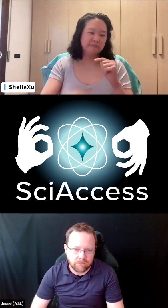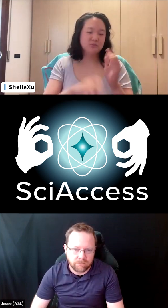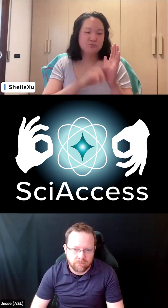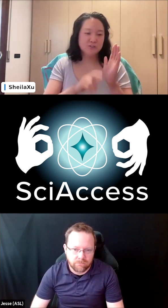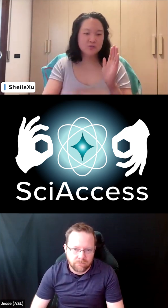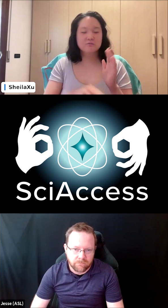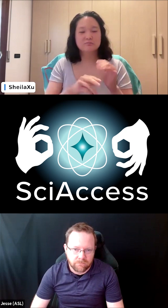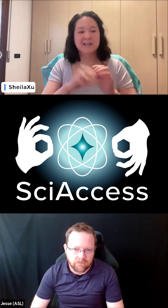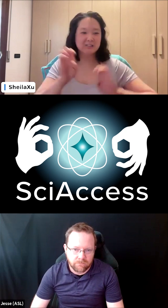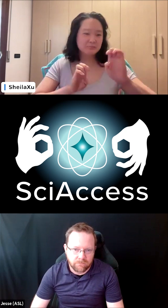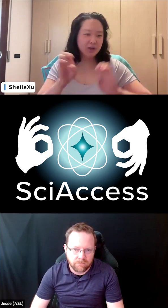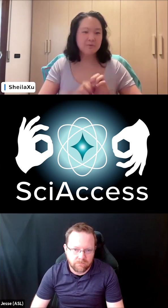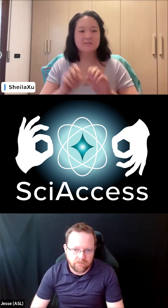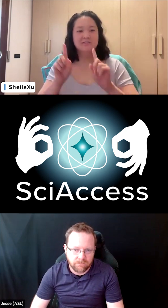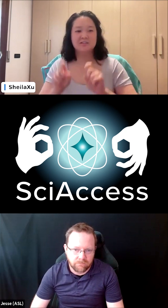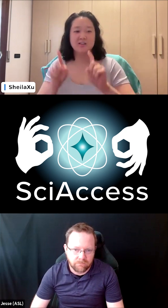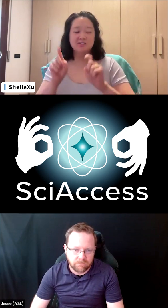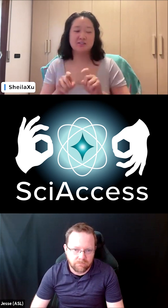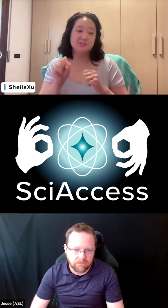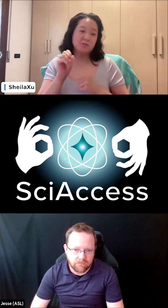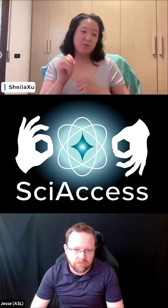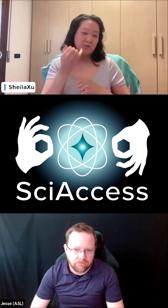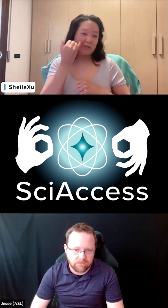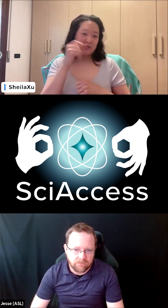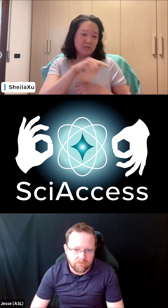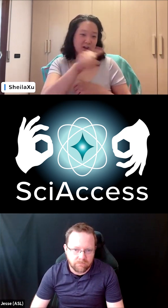We would need some in-depth research some experimental